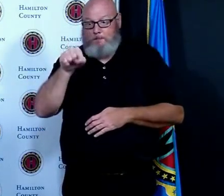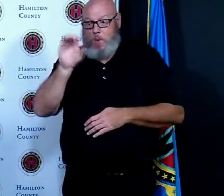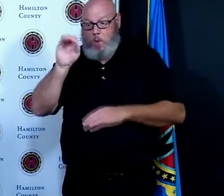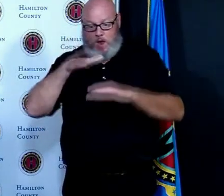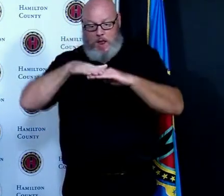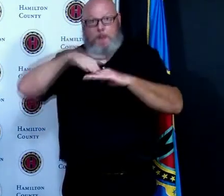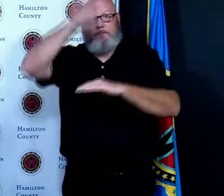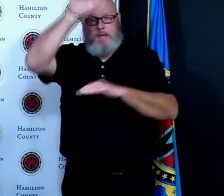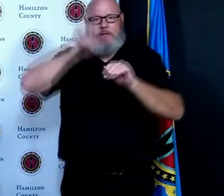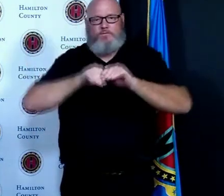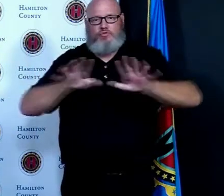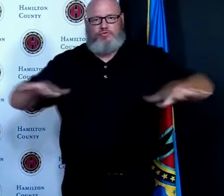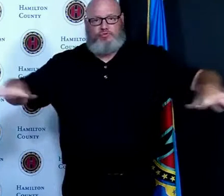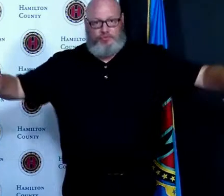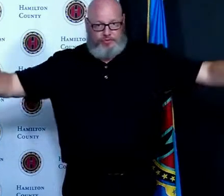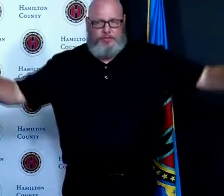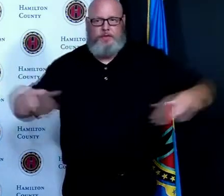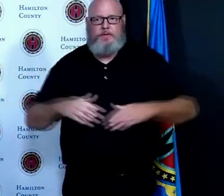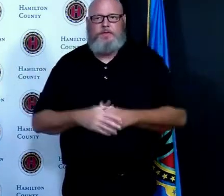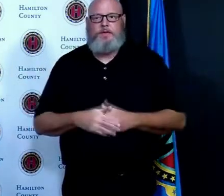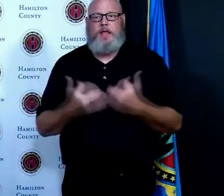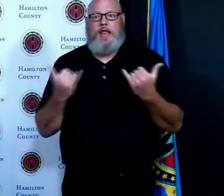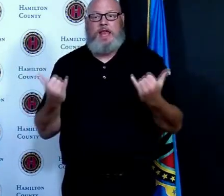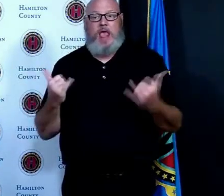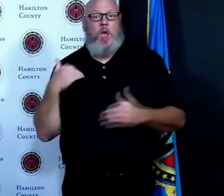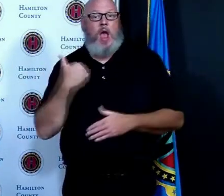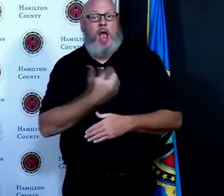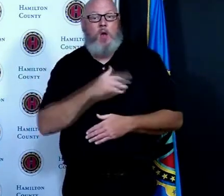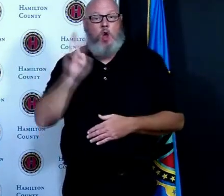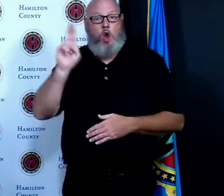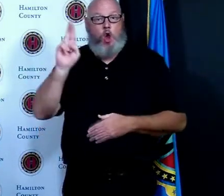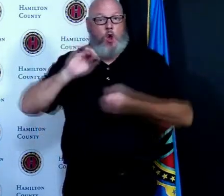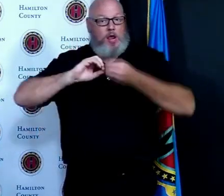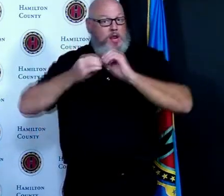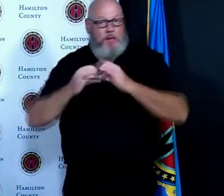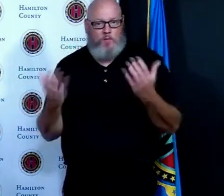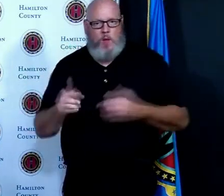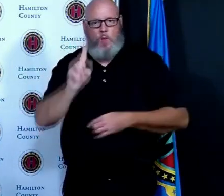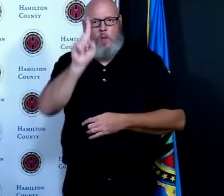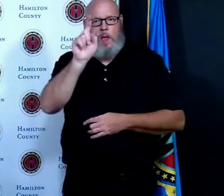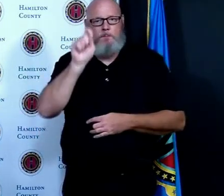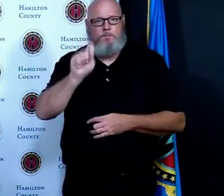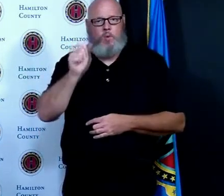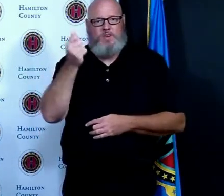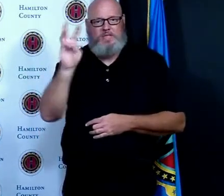again those very basic steps wear your mask social distance keep sick at home hand hygiene